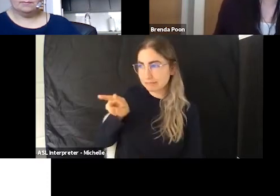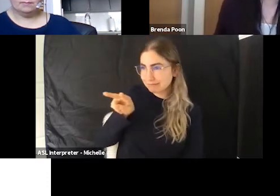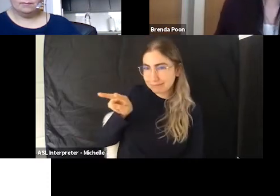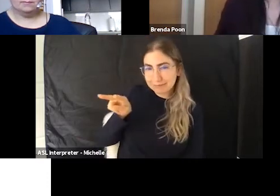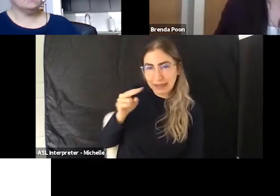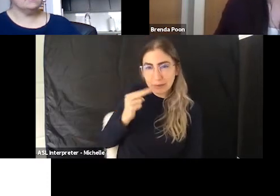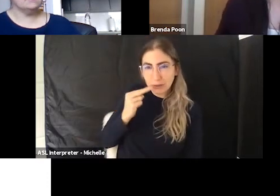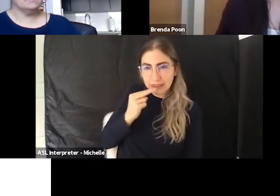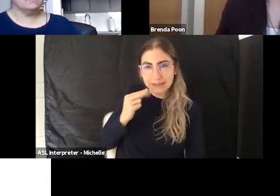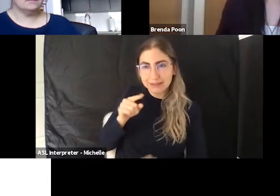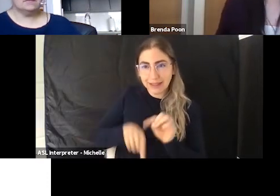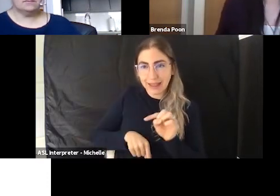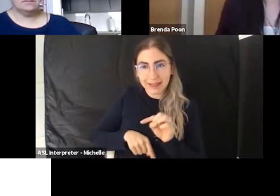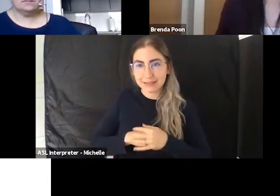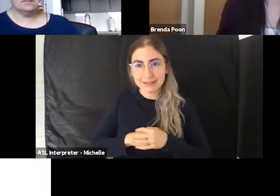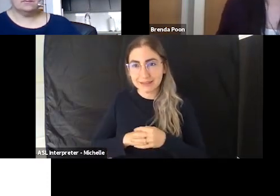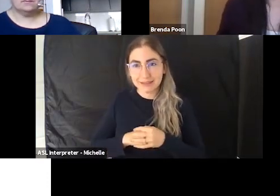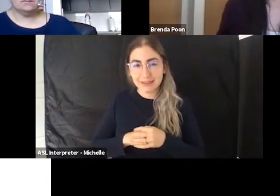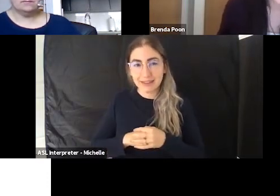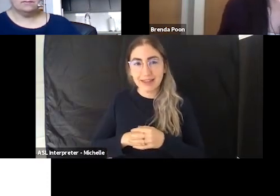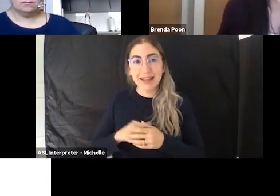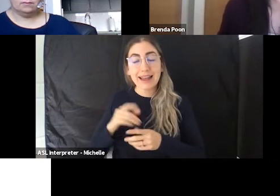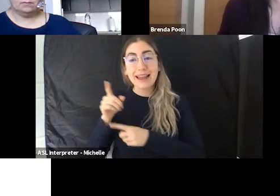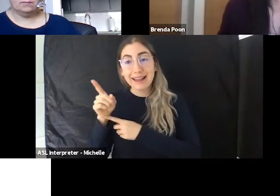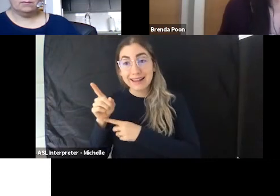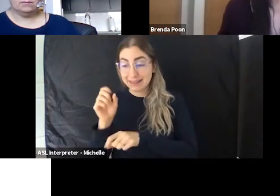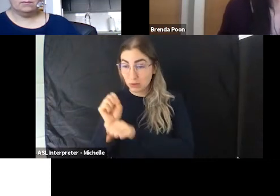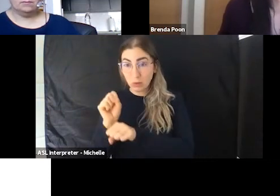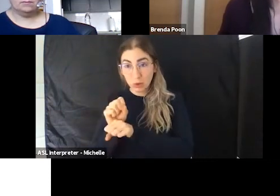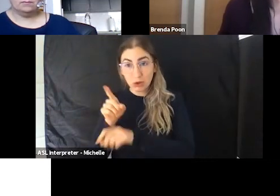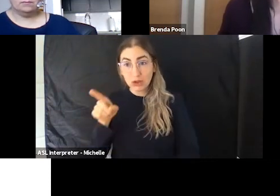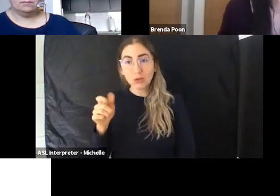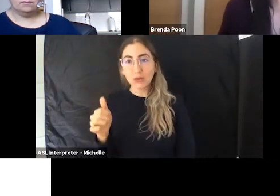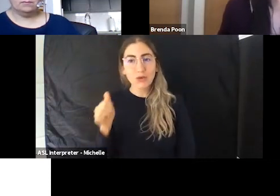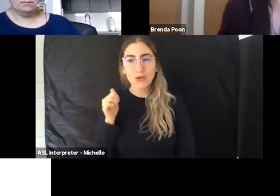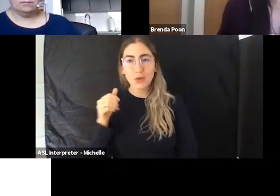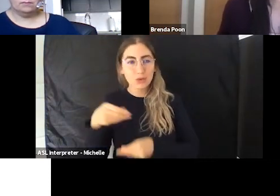WORKPLACE. I CANNOT UNDERSTAND MY CO-WORKERS WITH THEIR MASKS ON. RESPONDENTS HERE, IT WAS DIFFICULT TO HEAR THE -- IN THE IT WAS DIFFICULT TO HEAR THE -- IN THE WORKPLACE. I CANNOT UNDERSTAND MY CO-WORKERS WASN'T A USE OF CLEAR MASKS SO IN THE WORDS OF SOME OF OUR STRESS OF NOT BEING ABLE TO LIP READ. WITH THEIR MASKS ON. STRESS OF NOT BEING ABLE TO LIP READ. AND THE WORKPLACE REFUSED TO OBTAIN AND THE WORKPLACE REFUSED TO OBTAIN CLEAR MASKS.